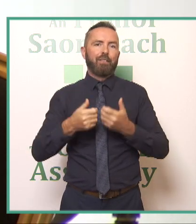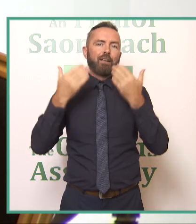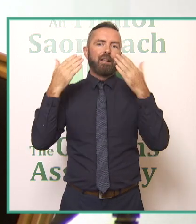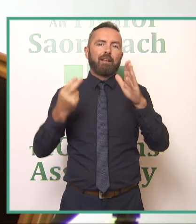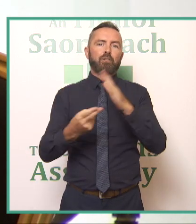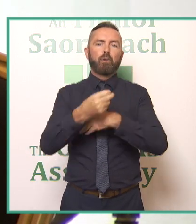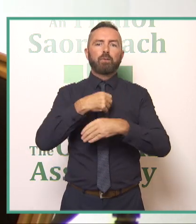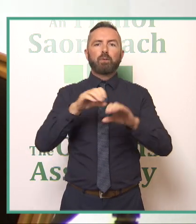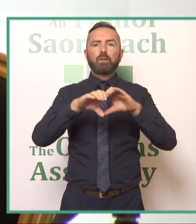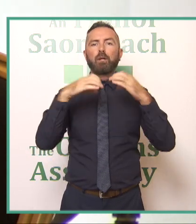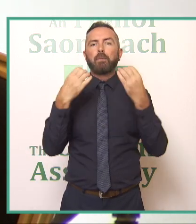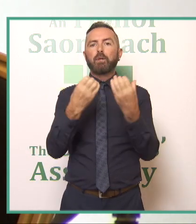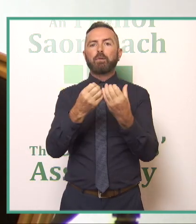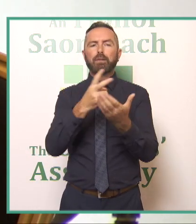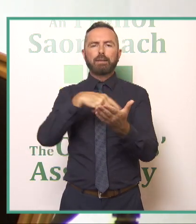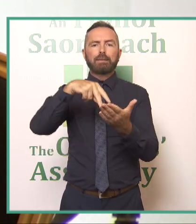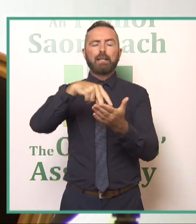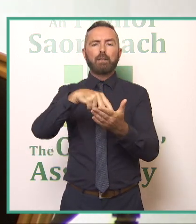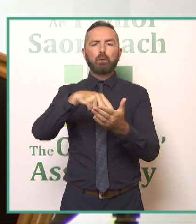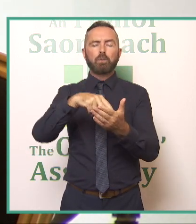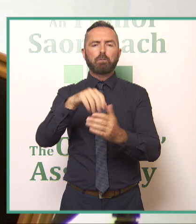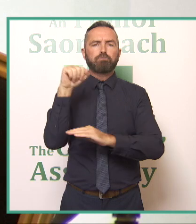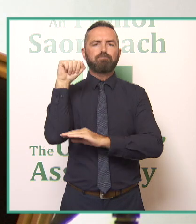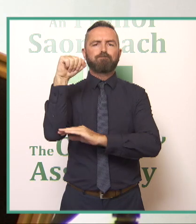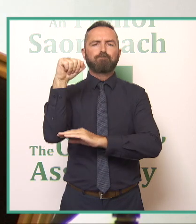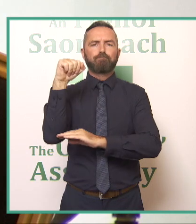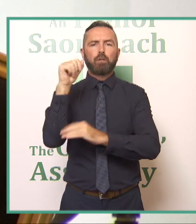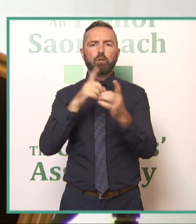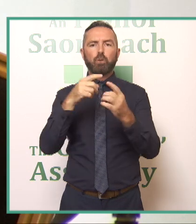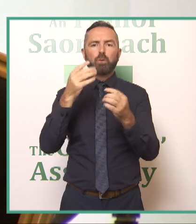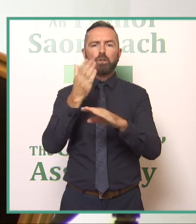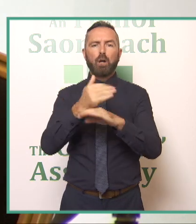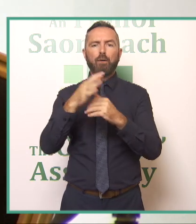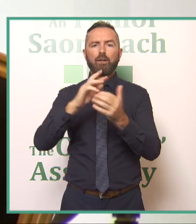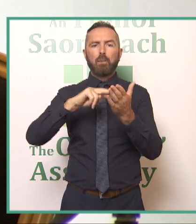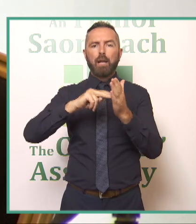communities to stand up and do the job that the planner should have done and object to us